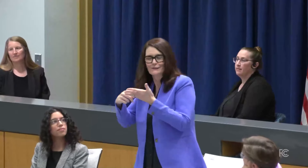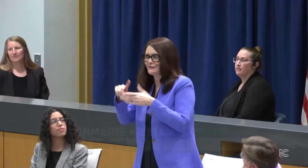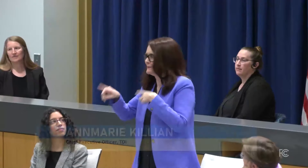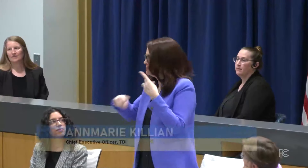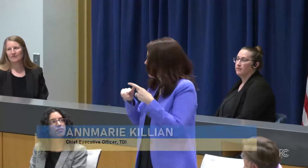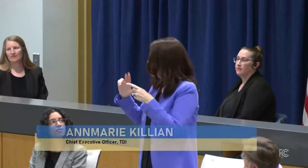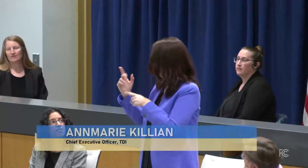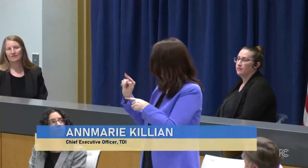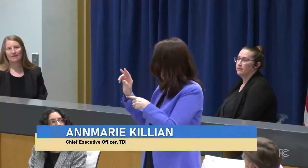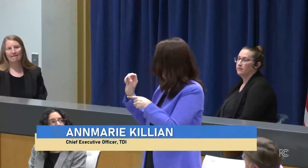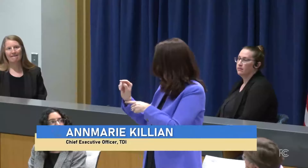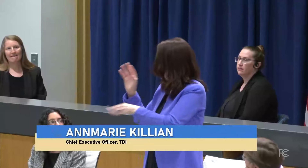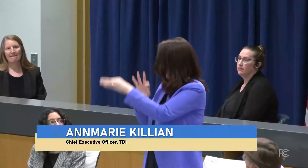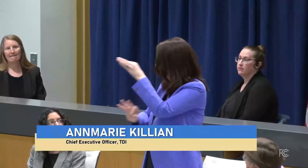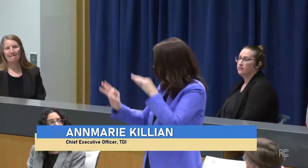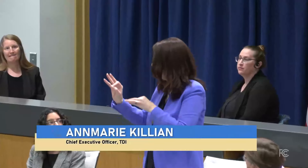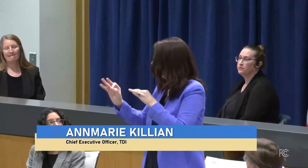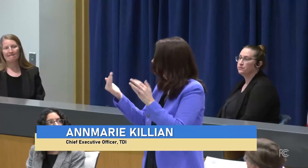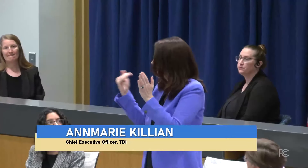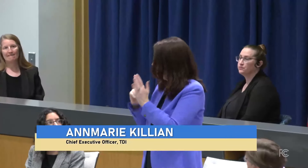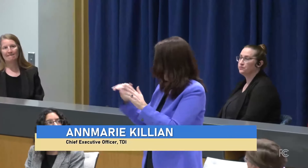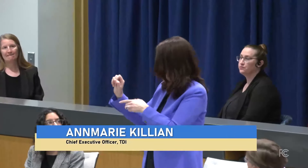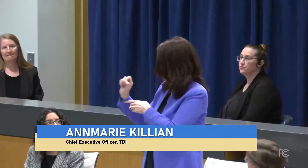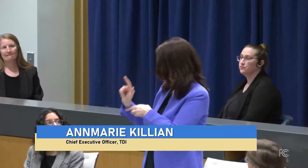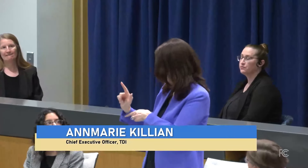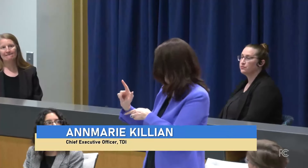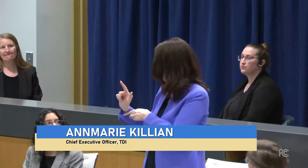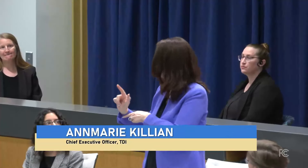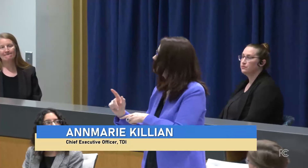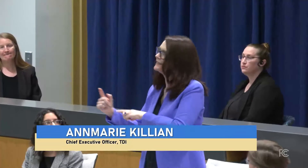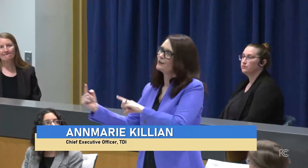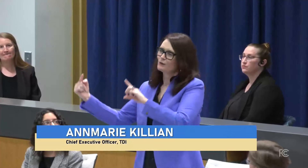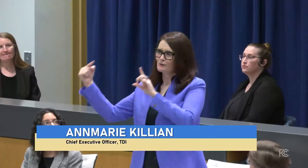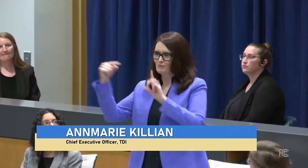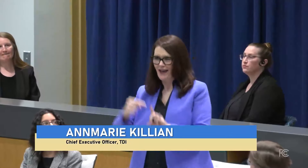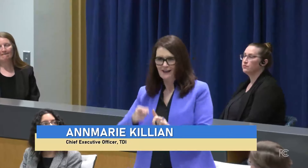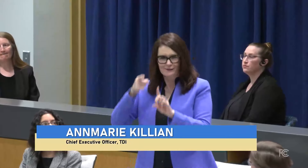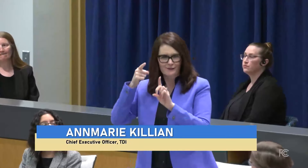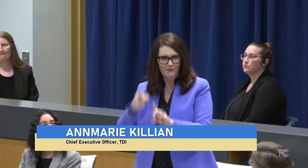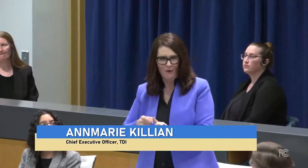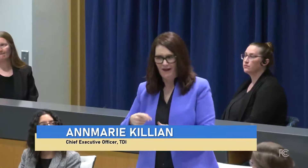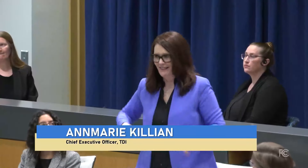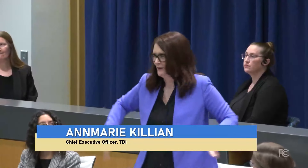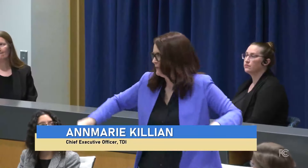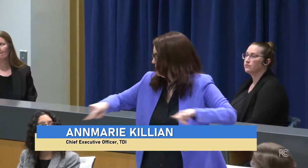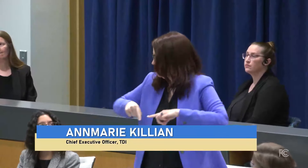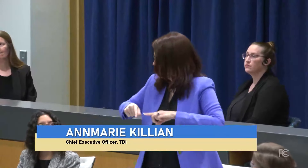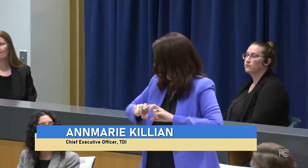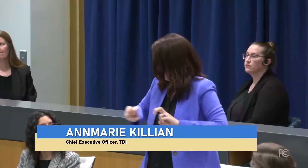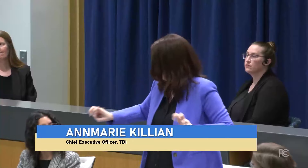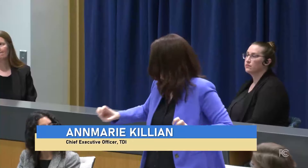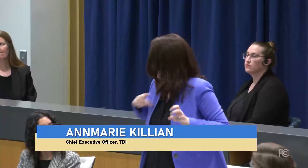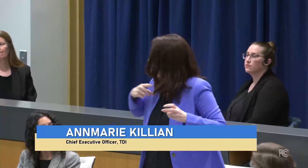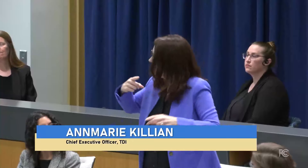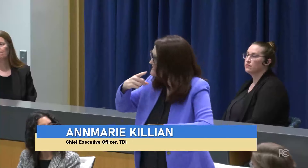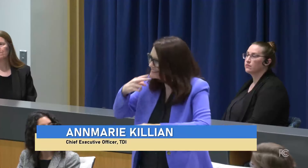BEEN A LOT OF STUDIES AND RESEARCH THAT'S BEEN DONE BY